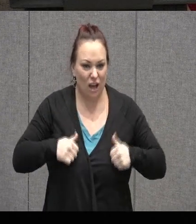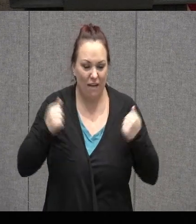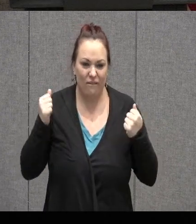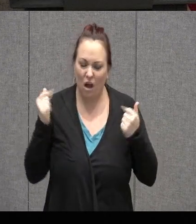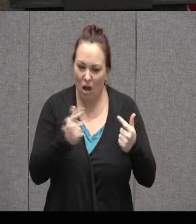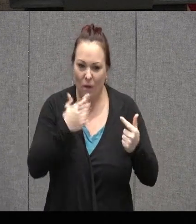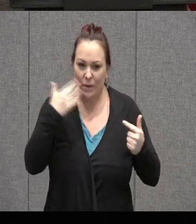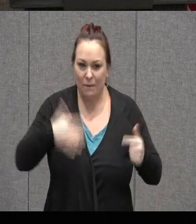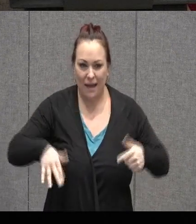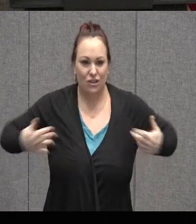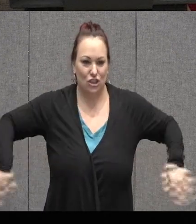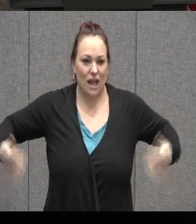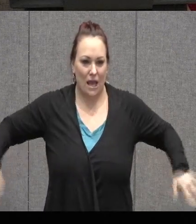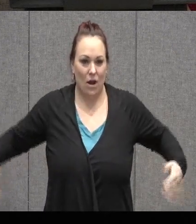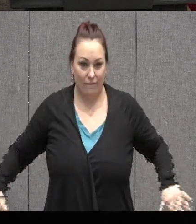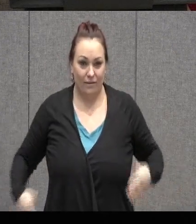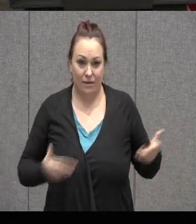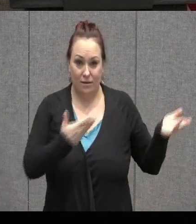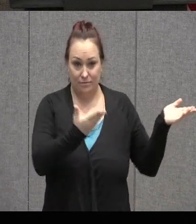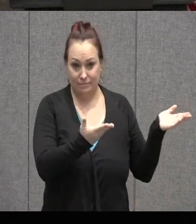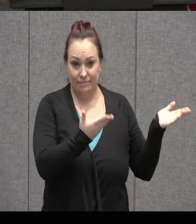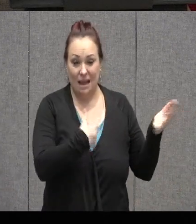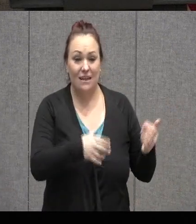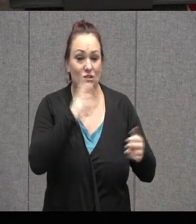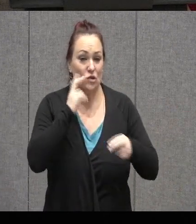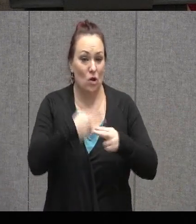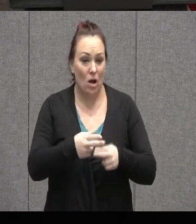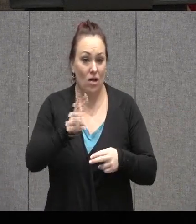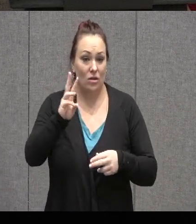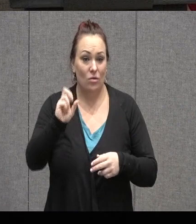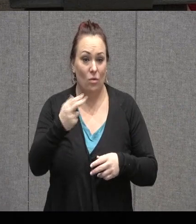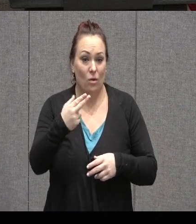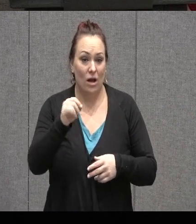Okay. So, that's called the wash off, and that gets us moving.